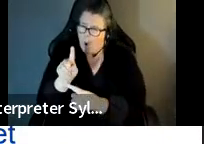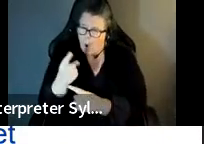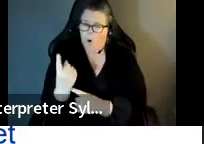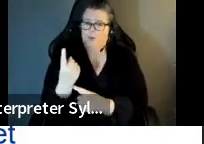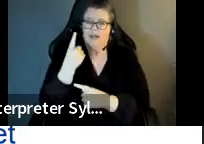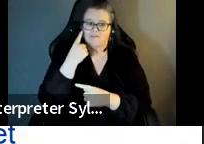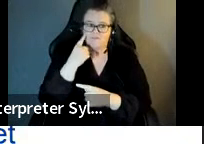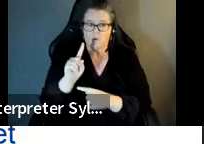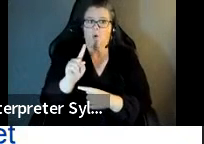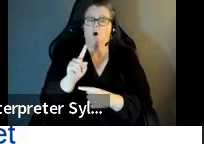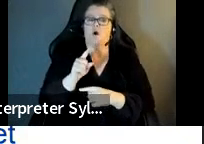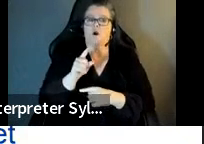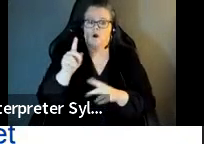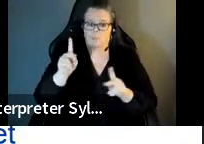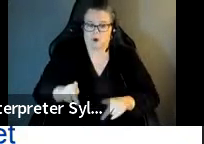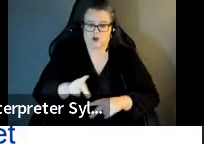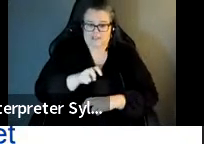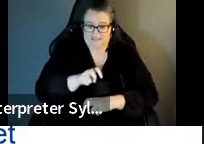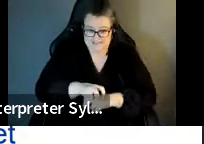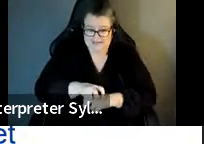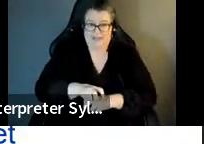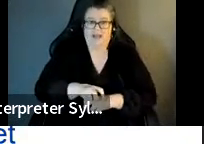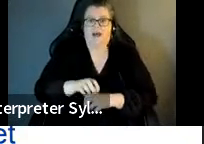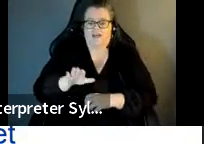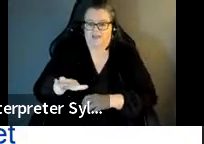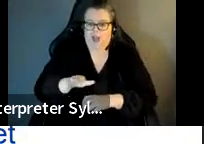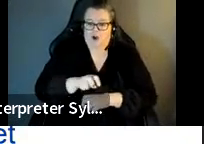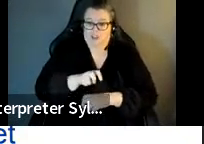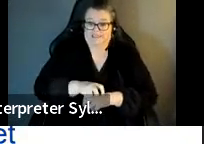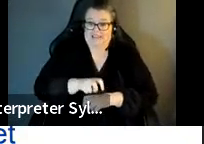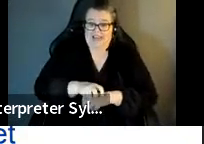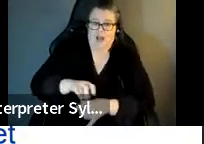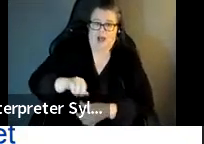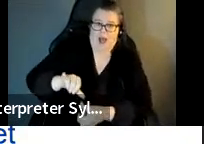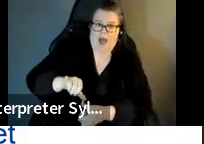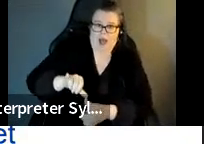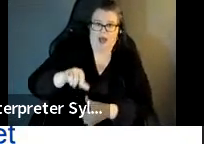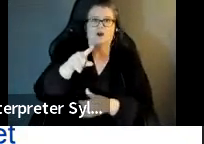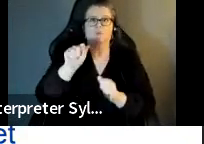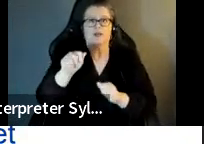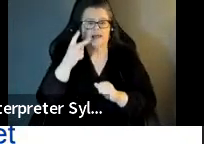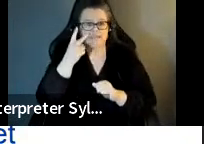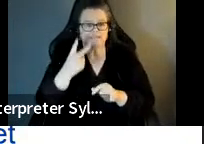So this graph shows you box plots showing you the variability in seat heights of our